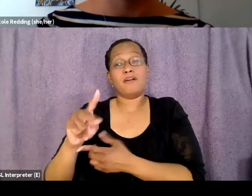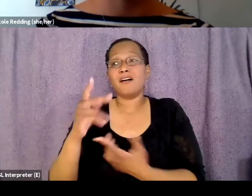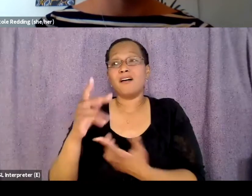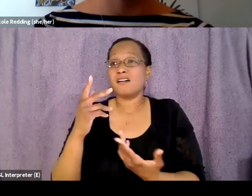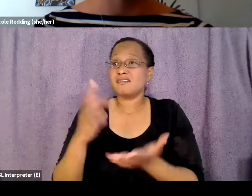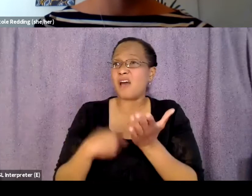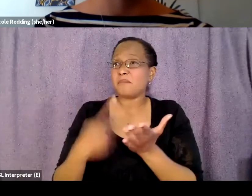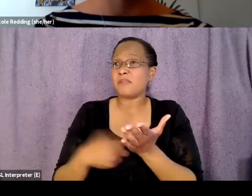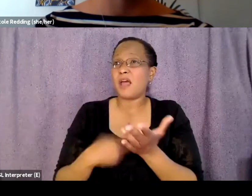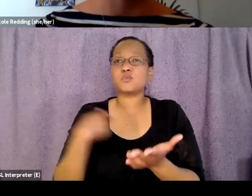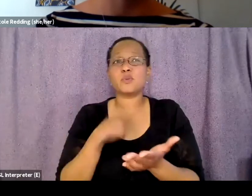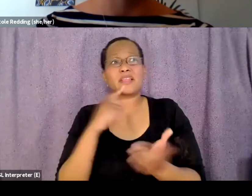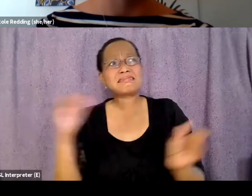stigma, but as long as you believe.